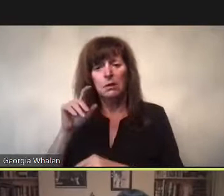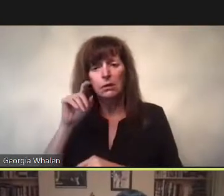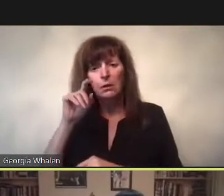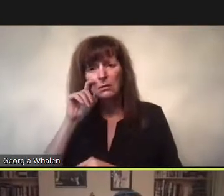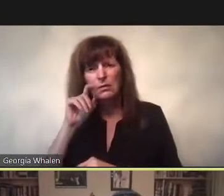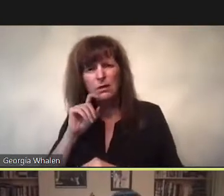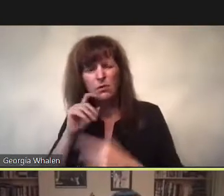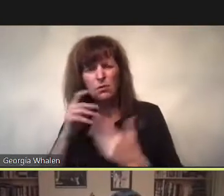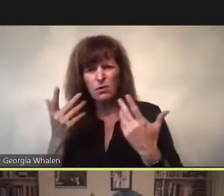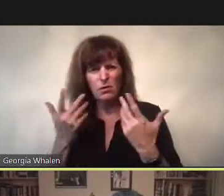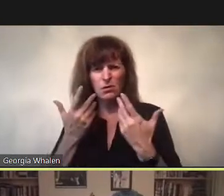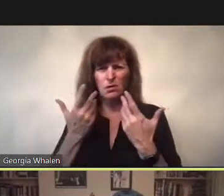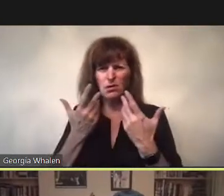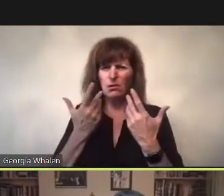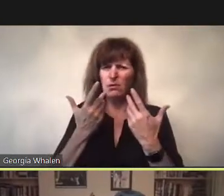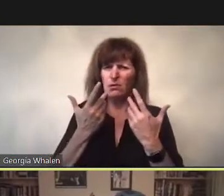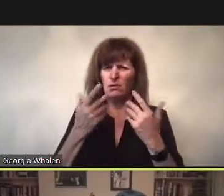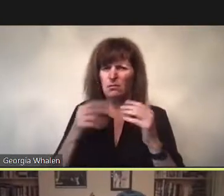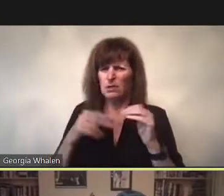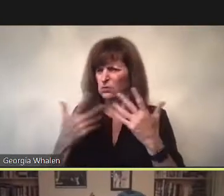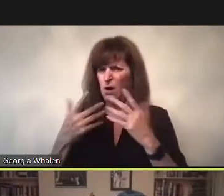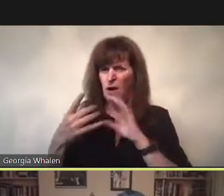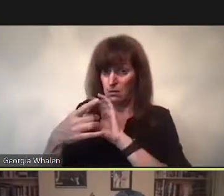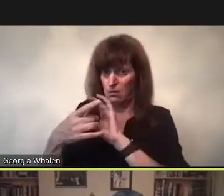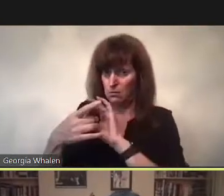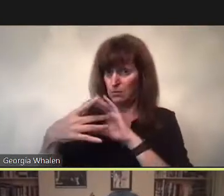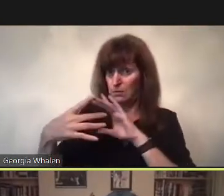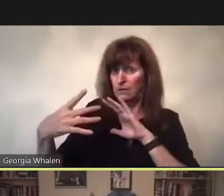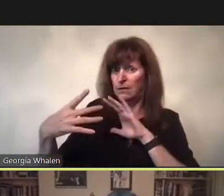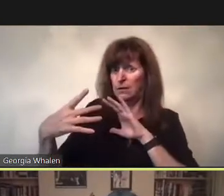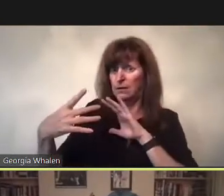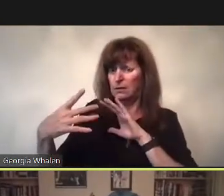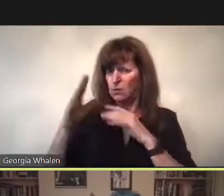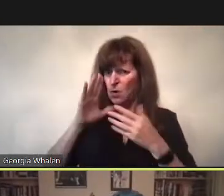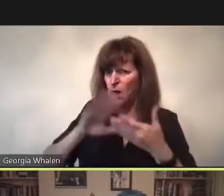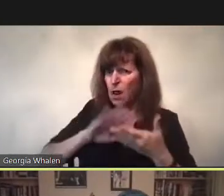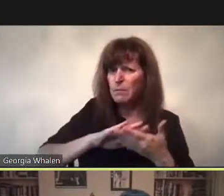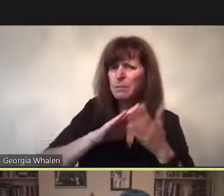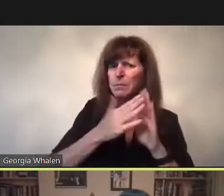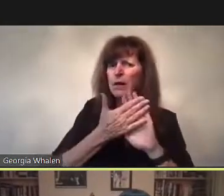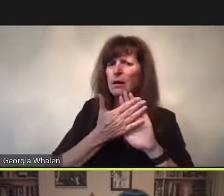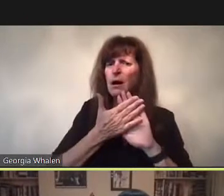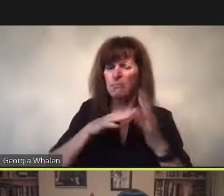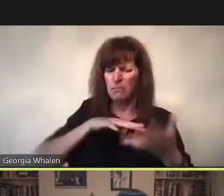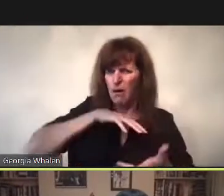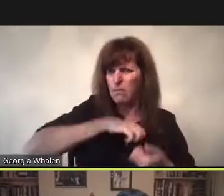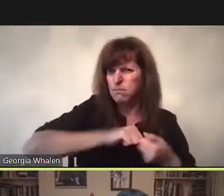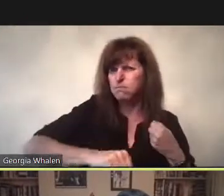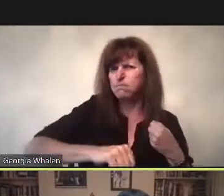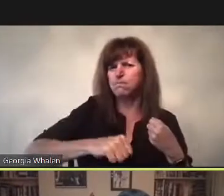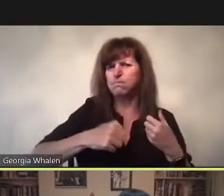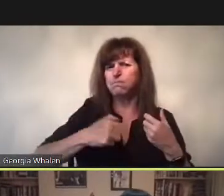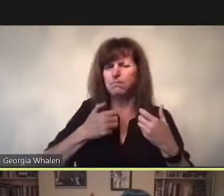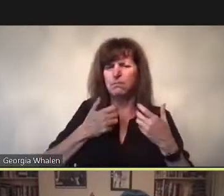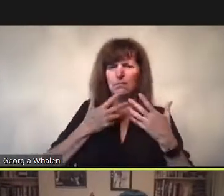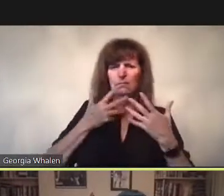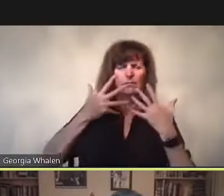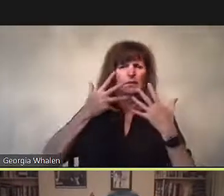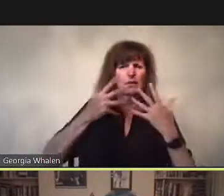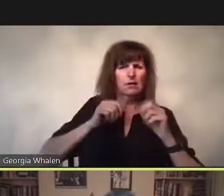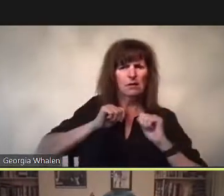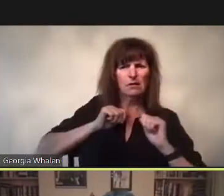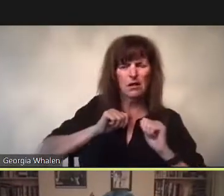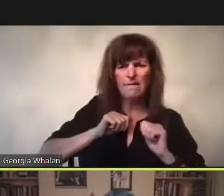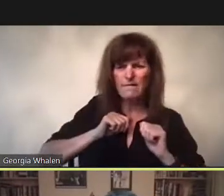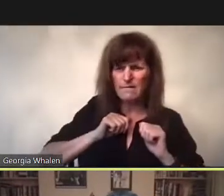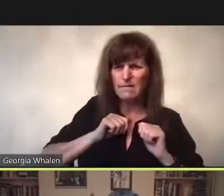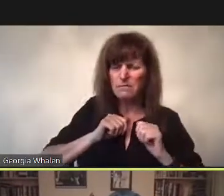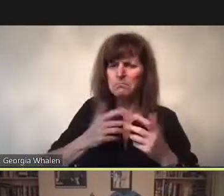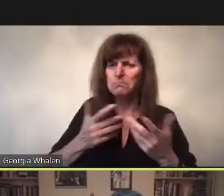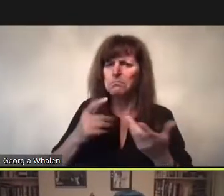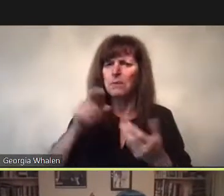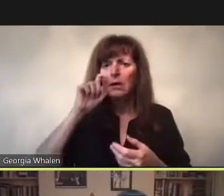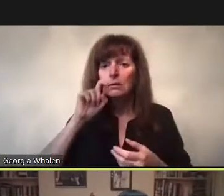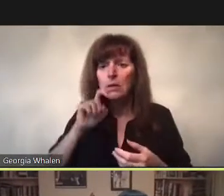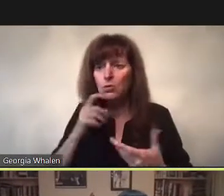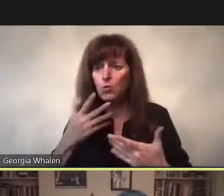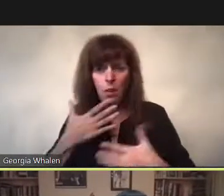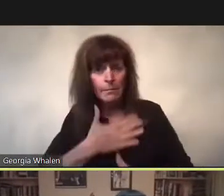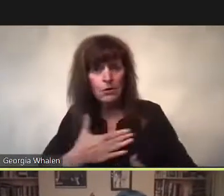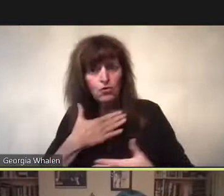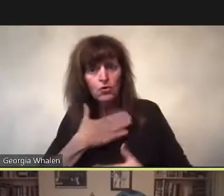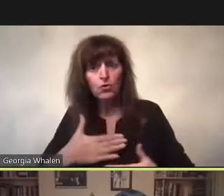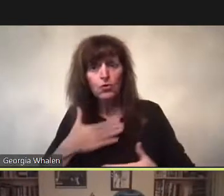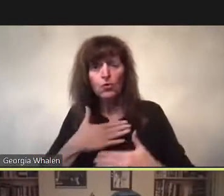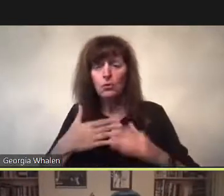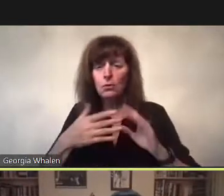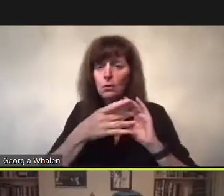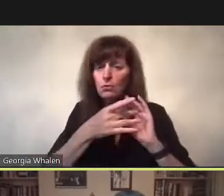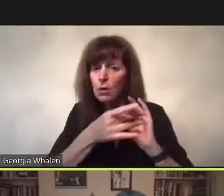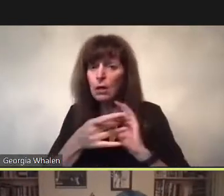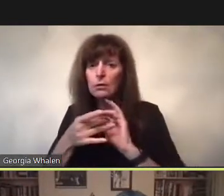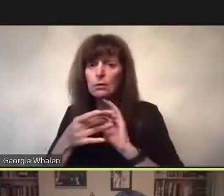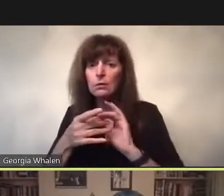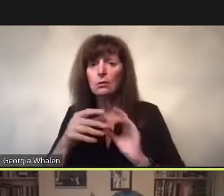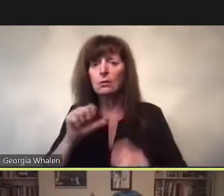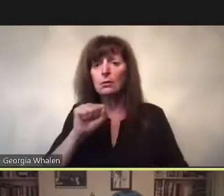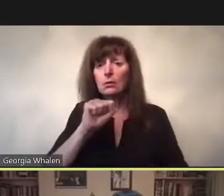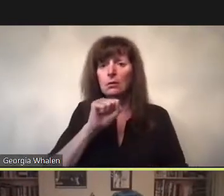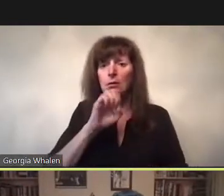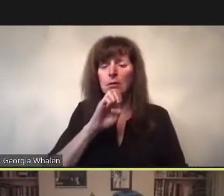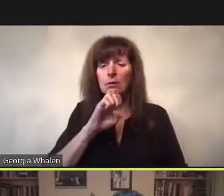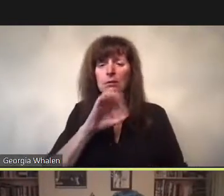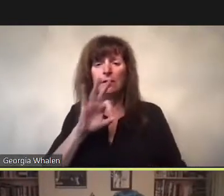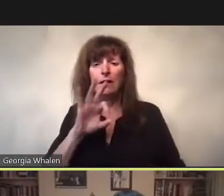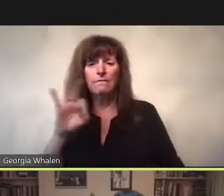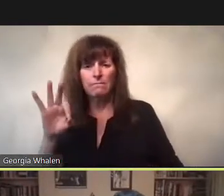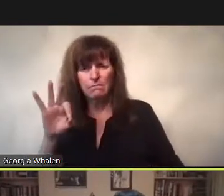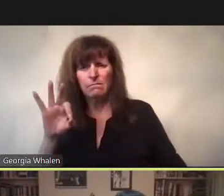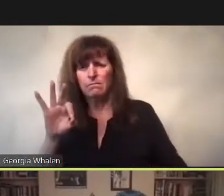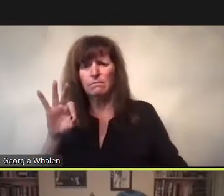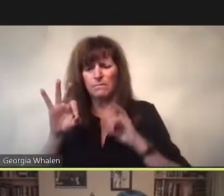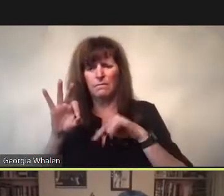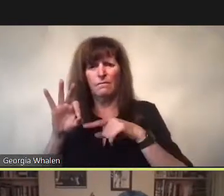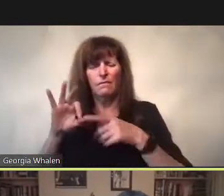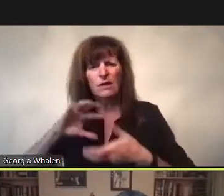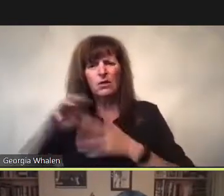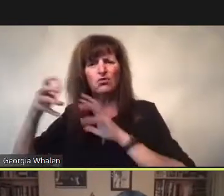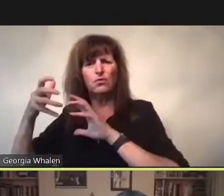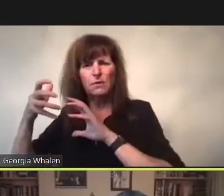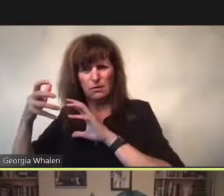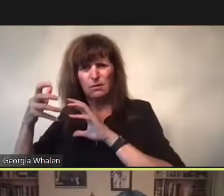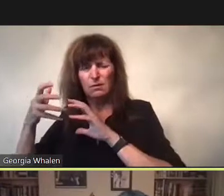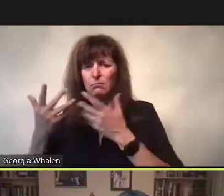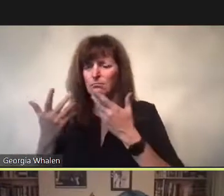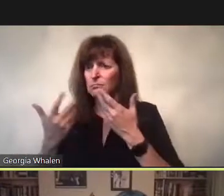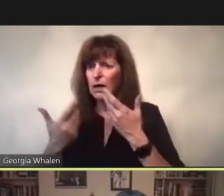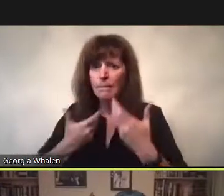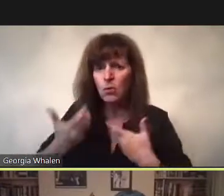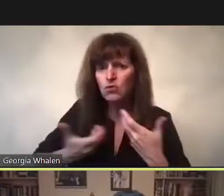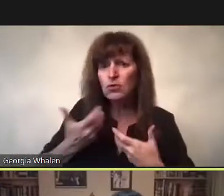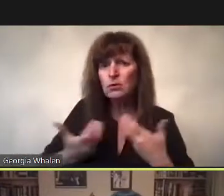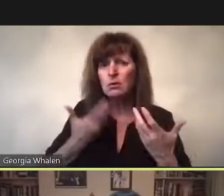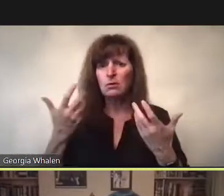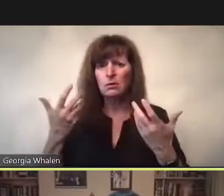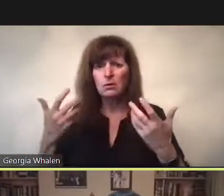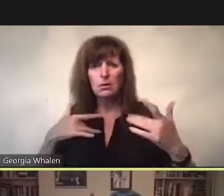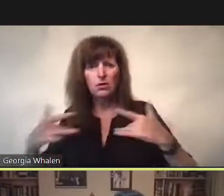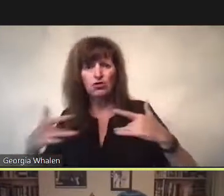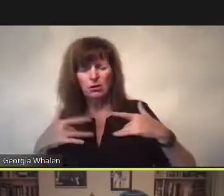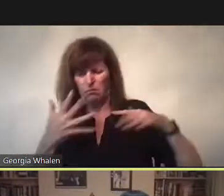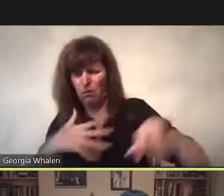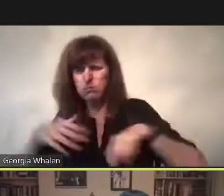The Freudian inspired critique of sex, sex can never sustain inters objective relations of love, community, equality and humanism.